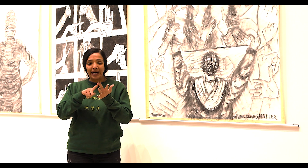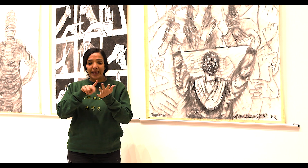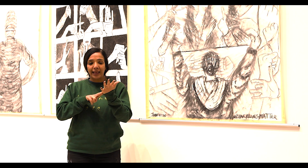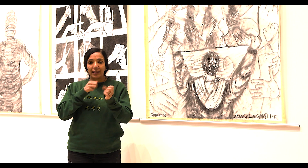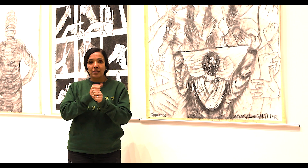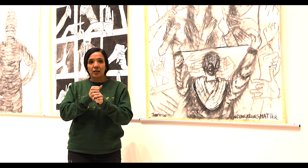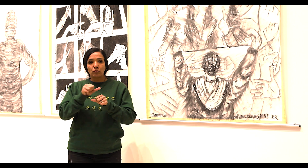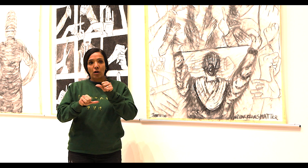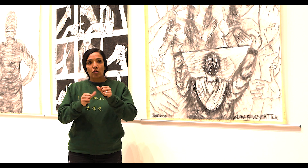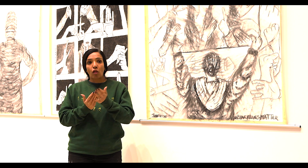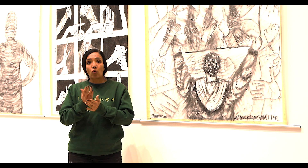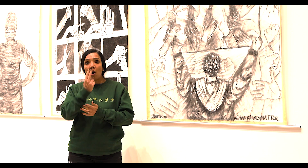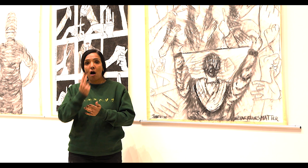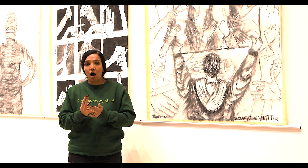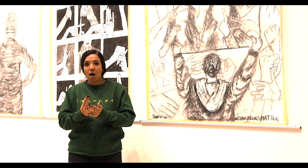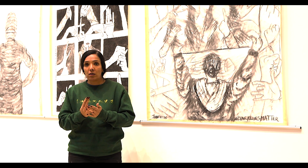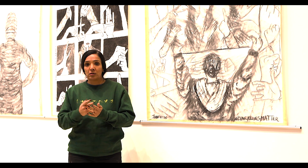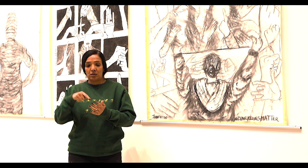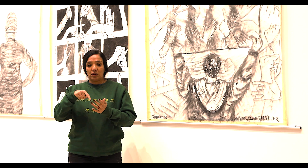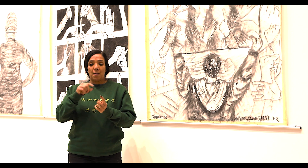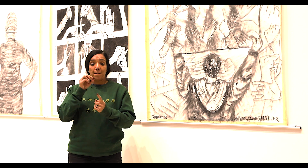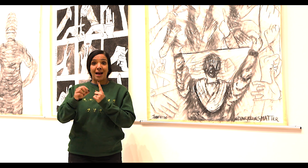and healing, the healing process through art.